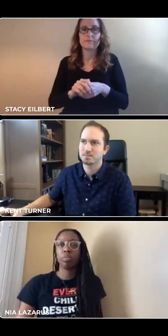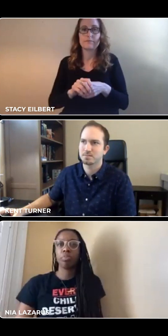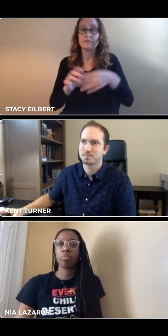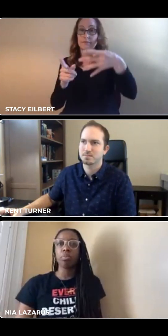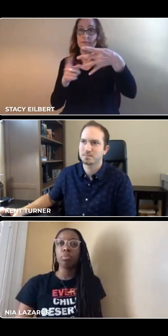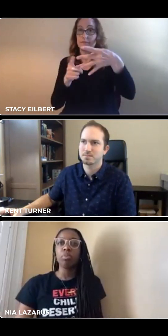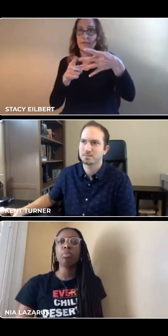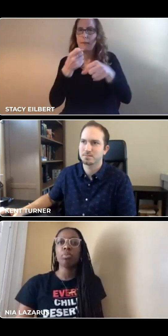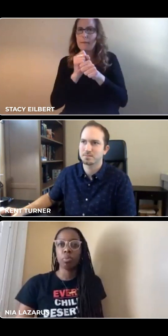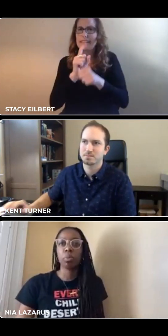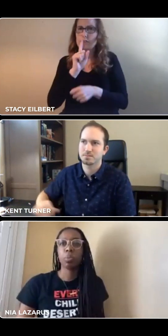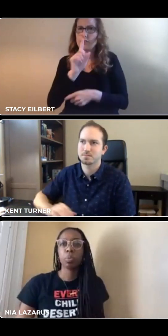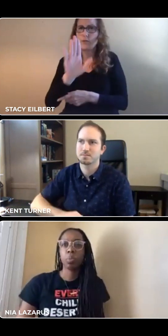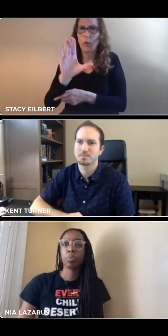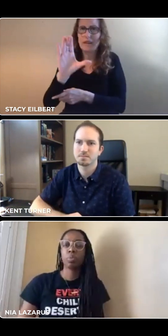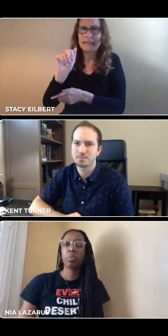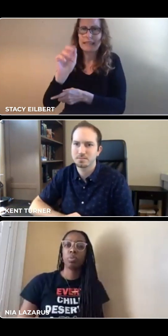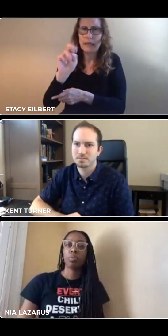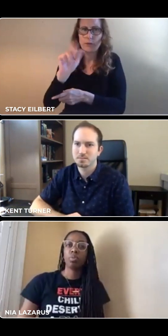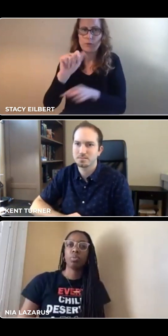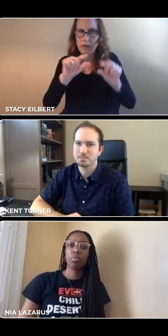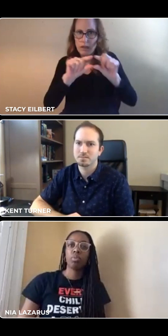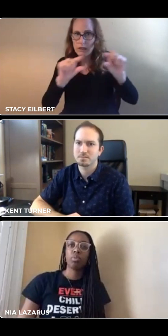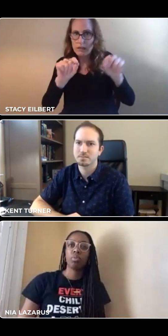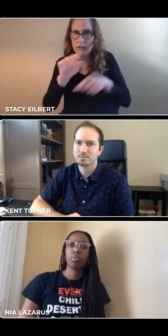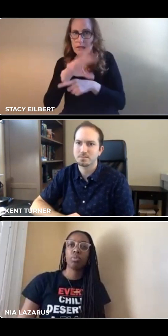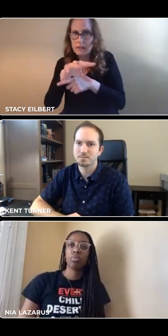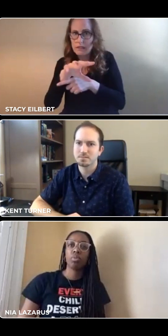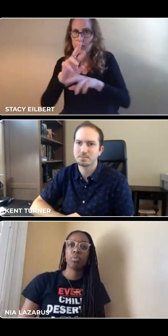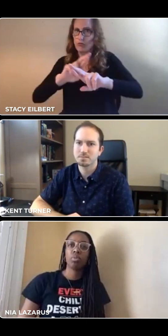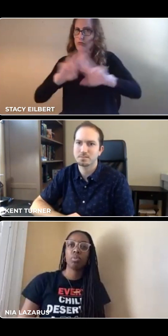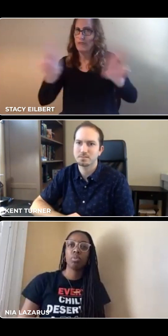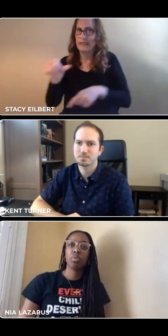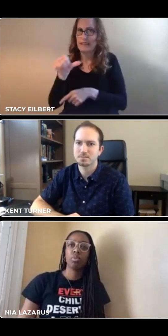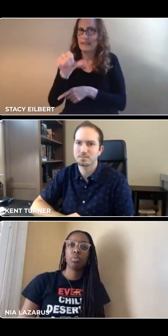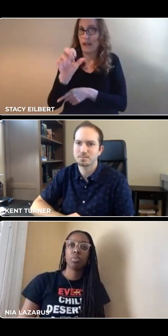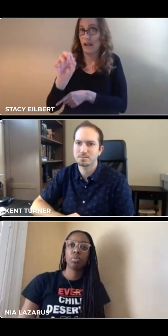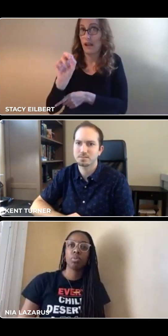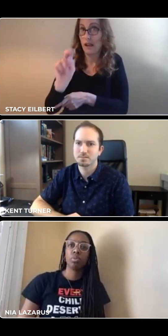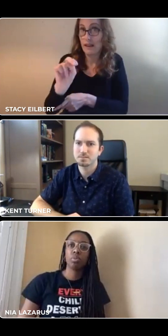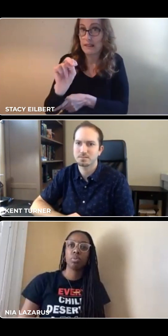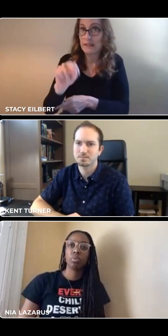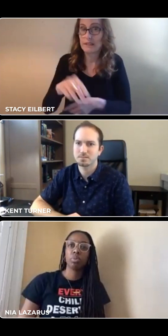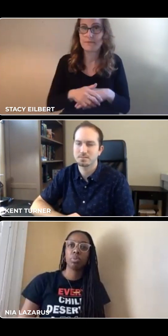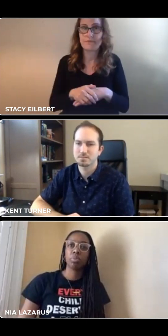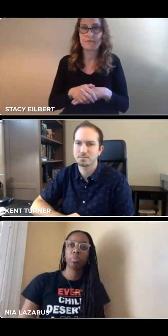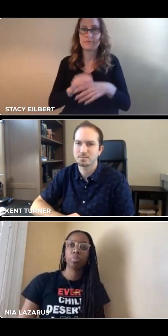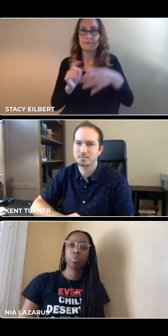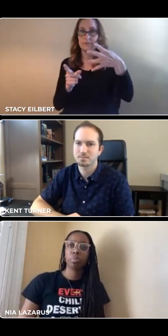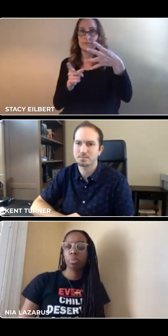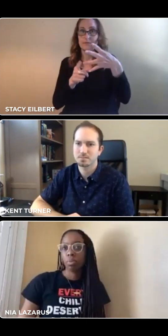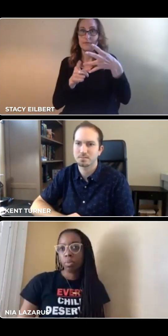Hand, by clicking "Raise My Hand," to participate. Make sure your camera is ready, then, to be